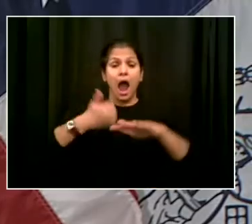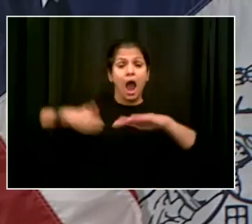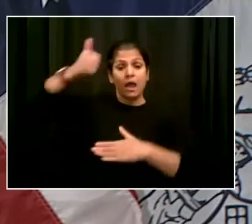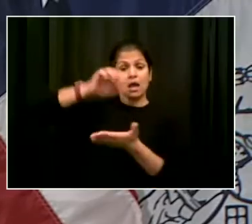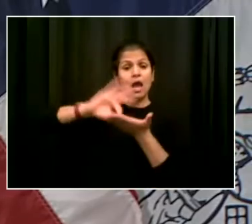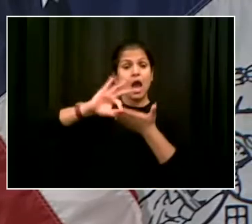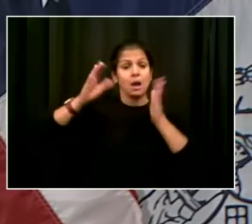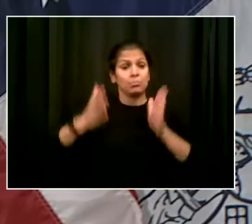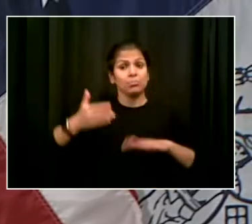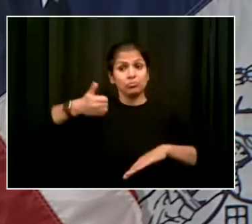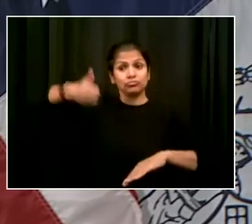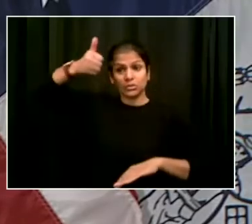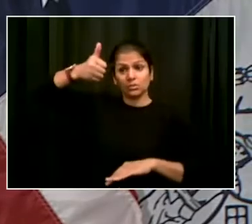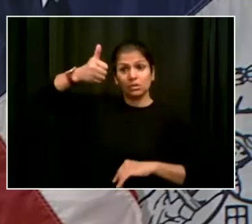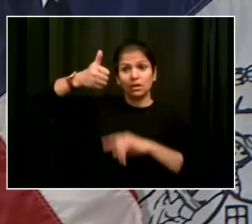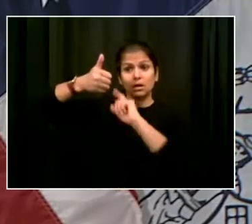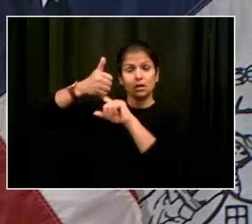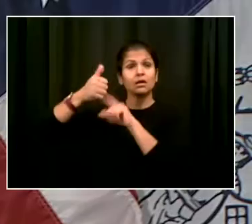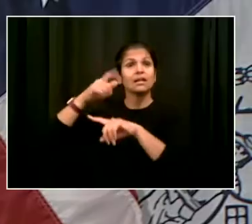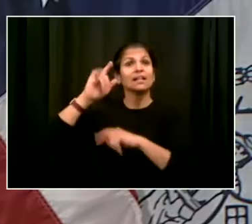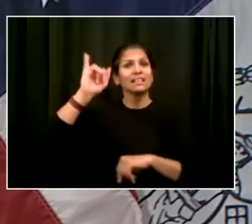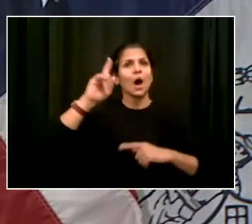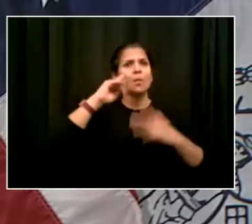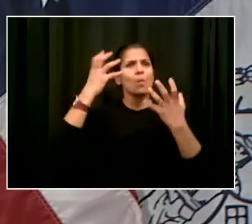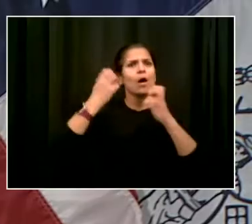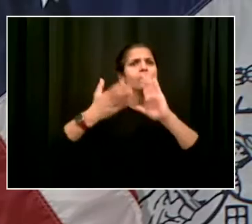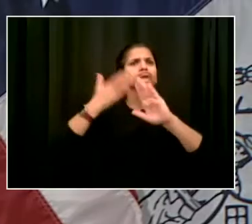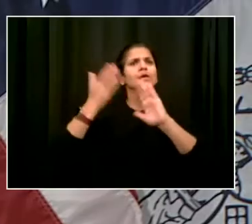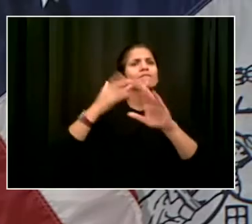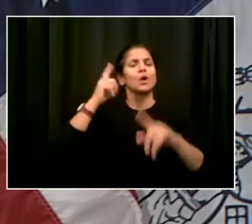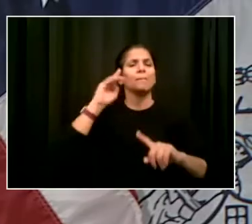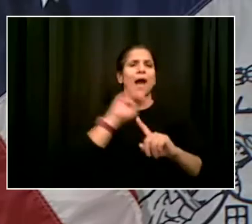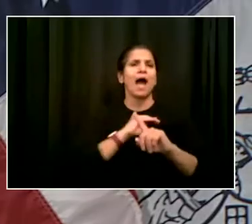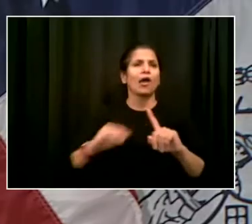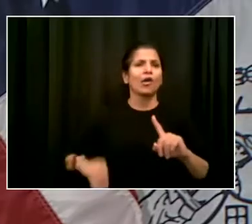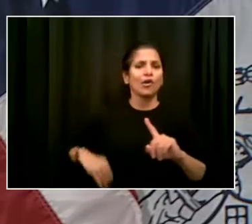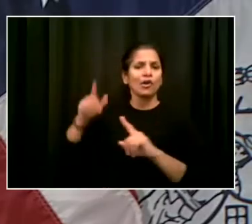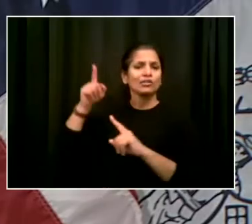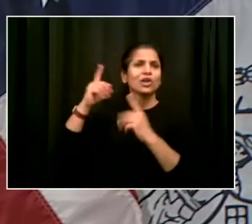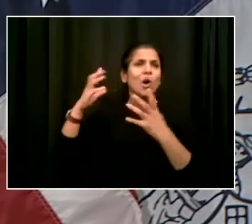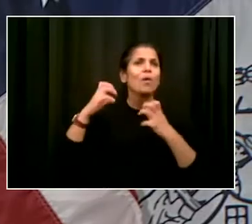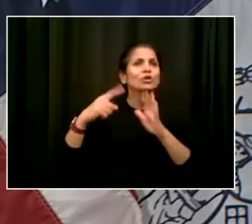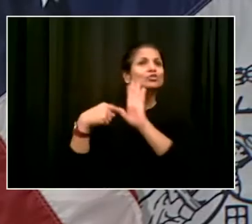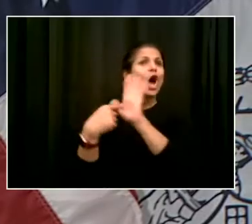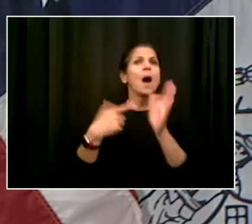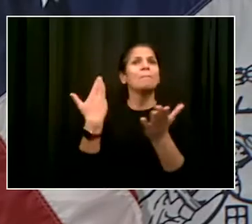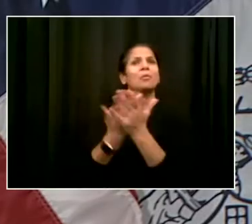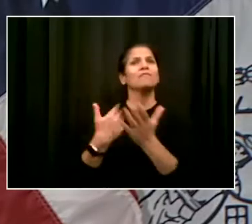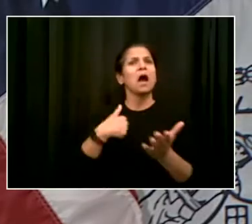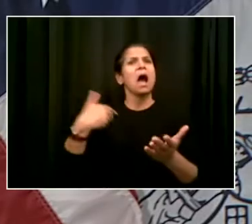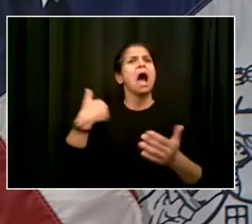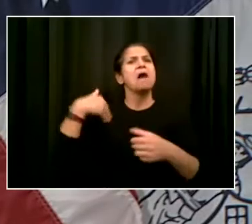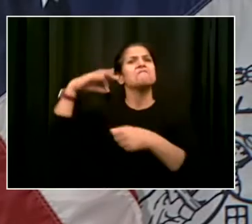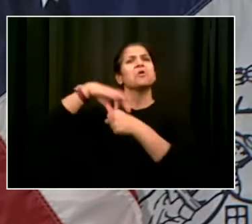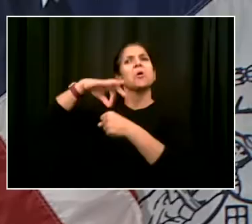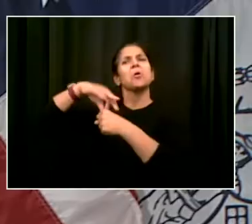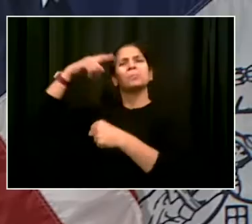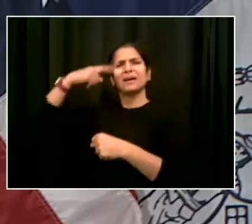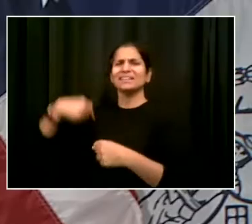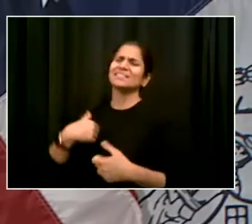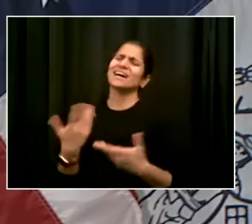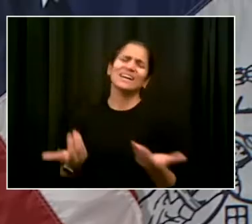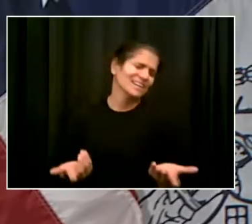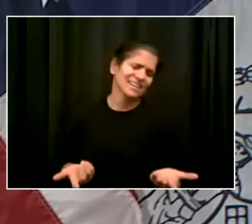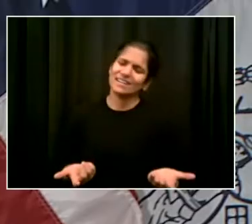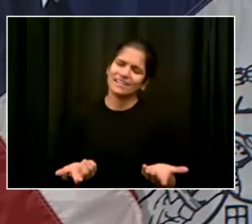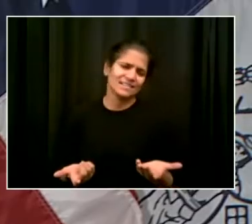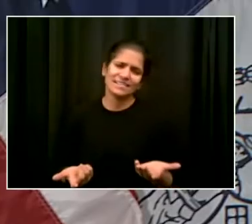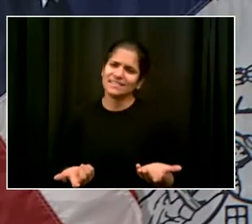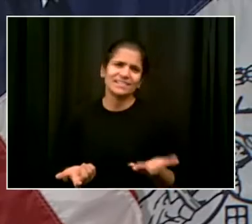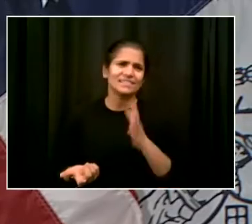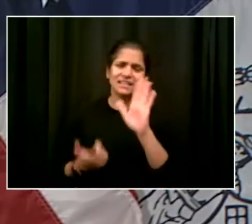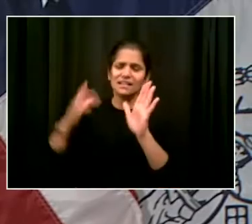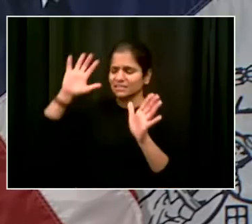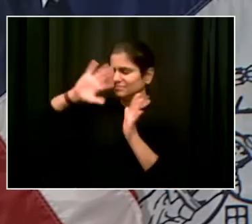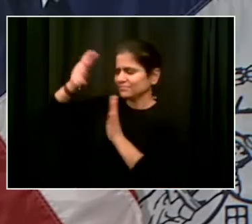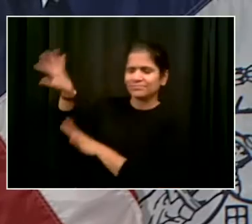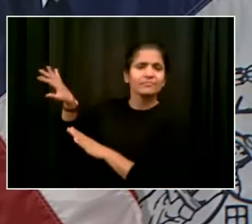TRYING TO